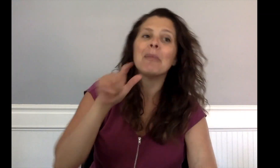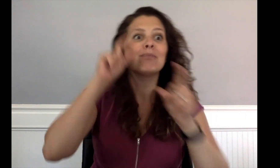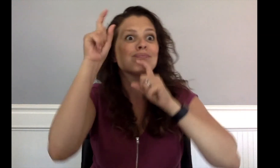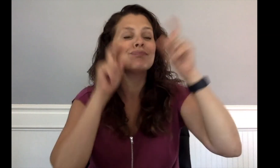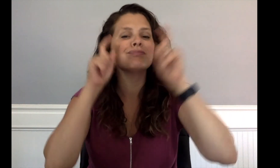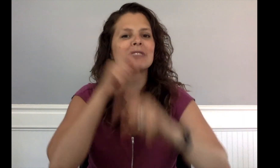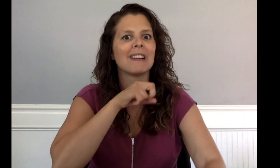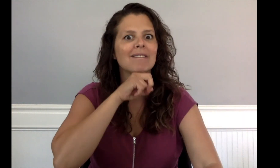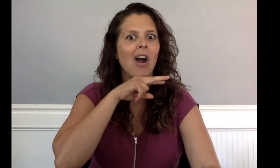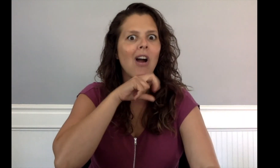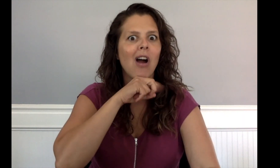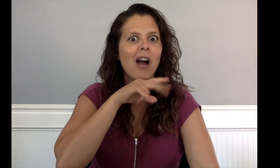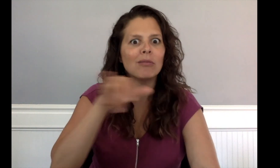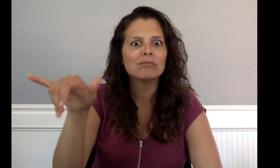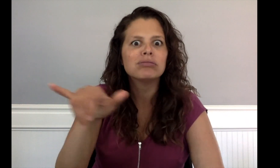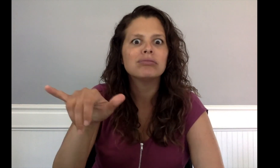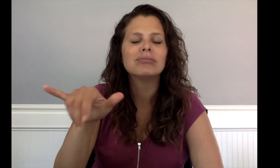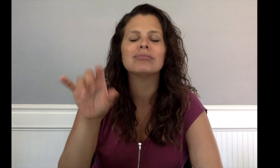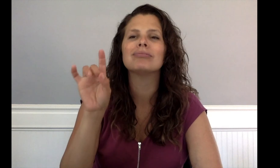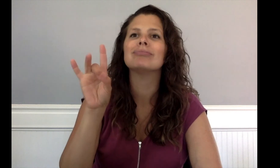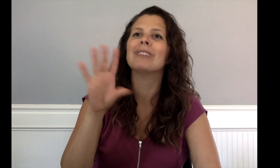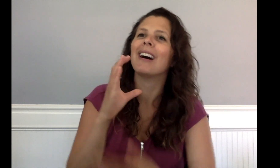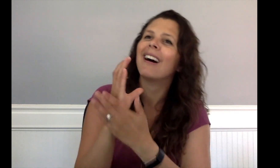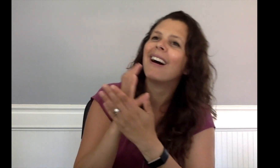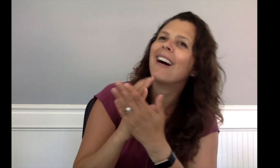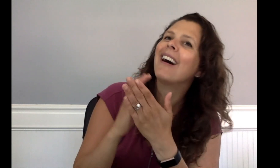saying. Frog had the same expressions as her mother.